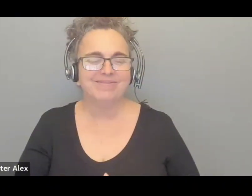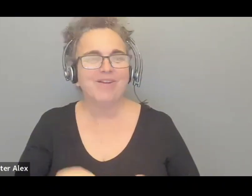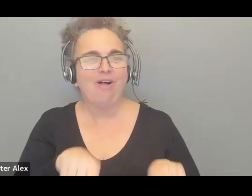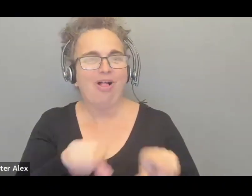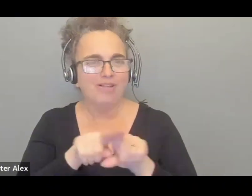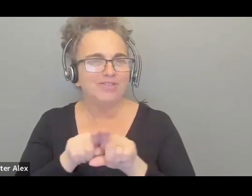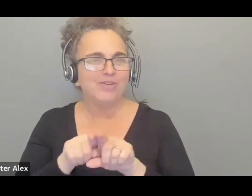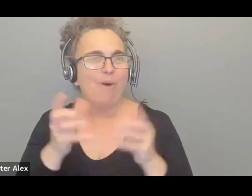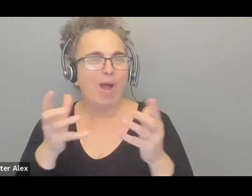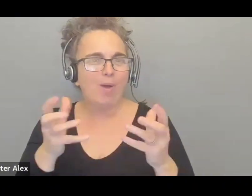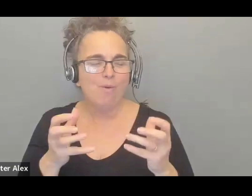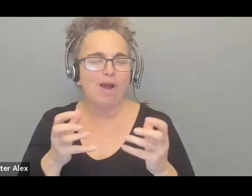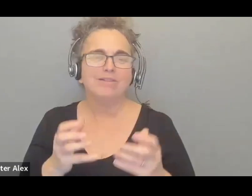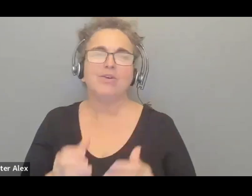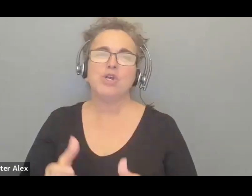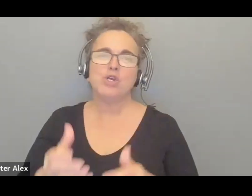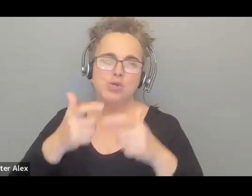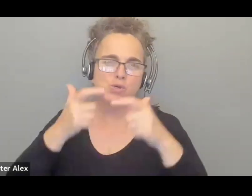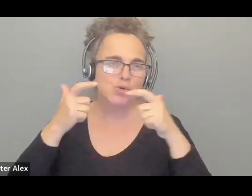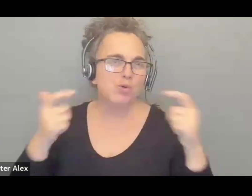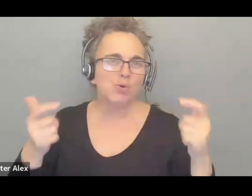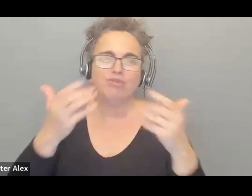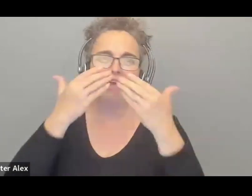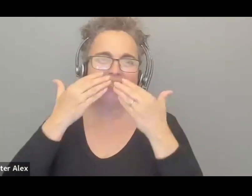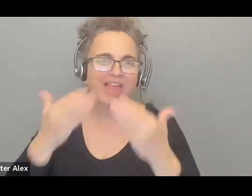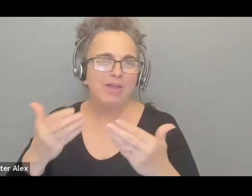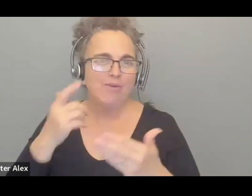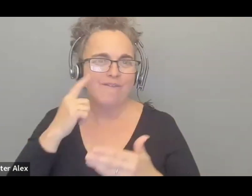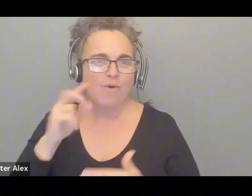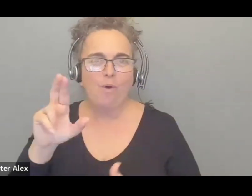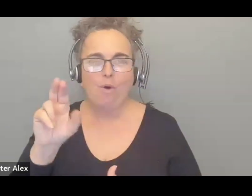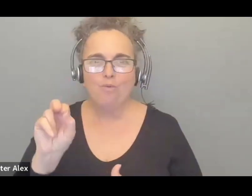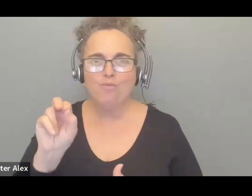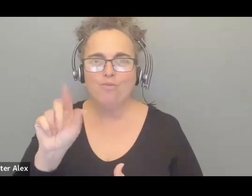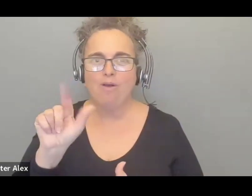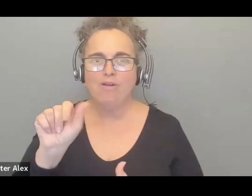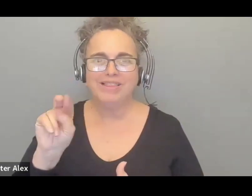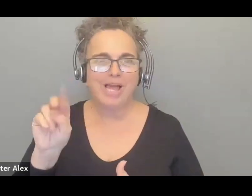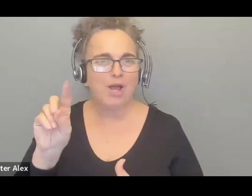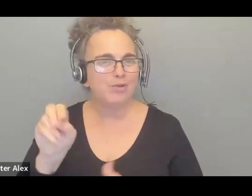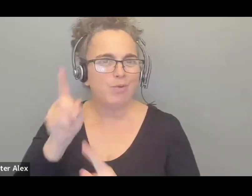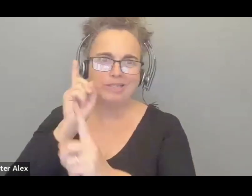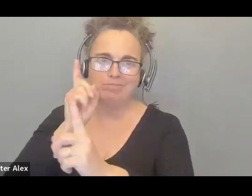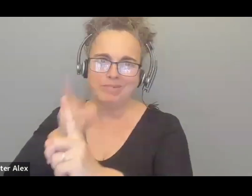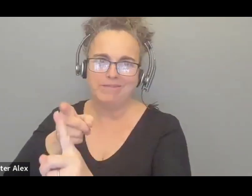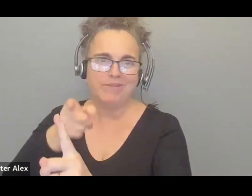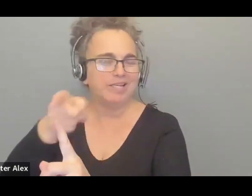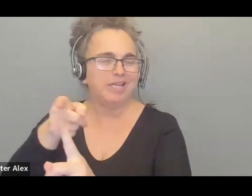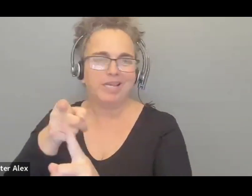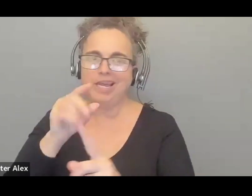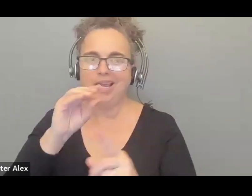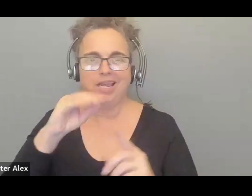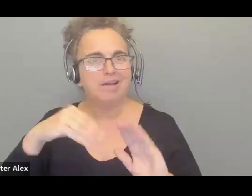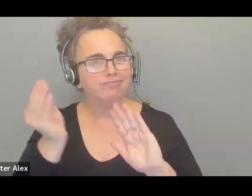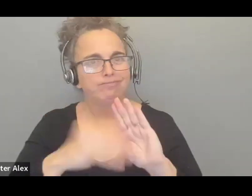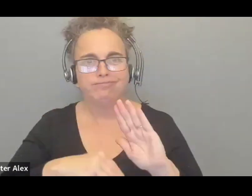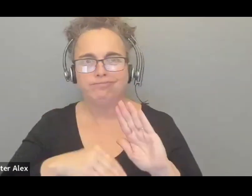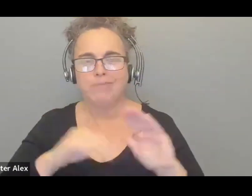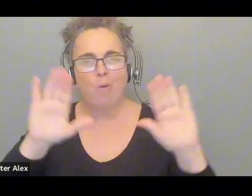to give a huge thank you to Rolando specifically. He has put together a phenomenal program this year.